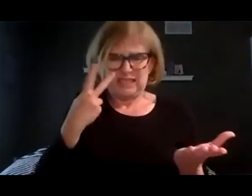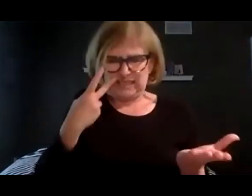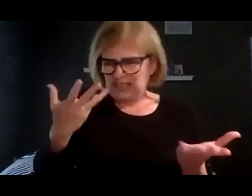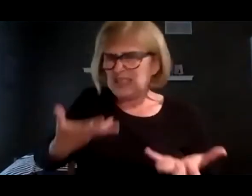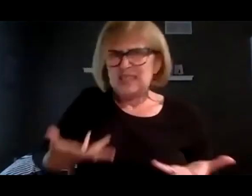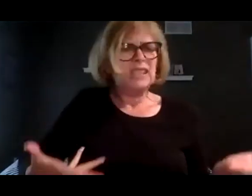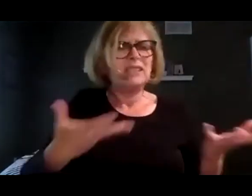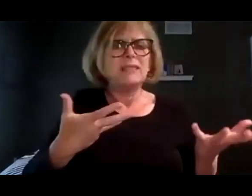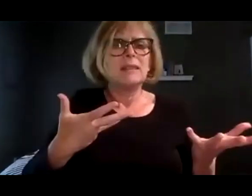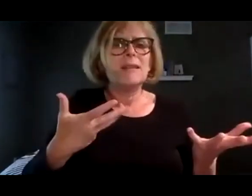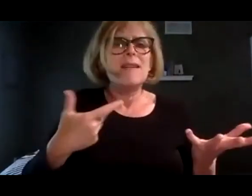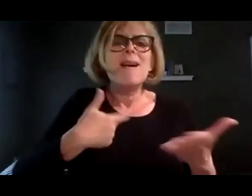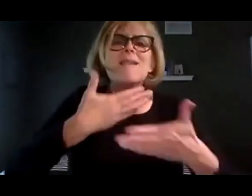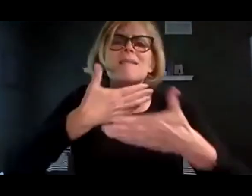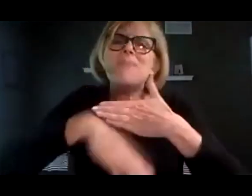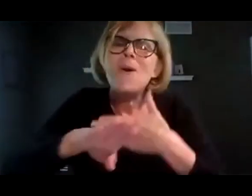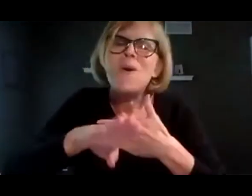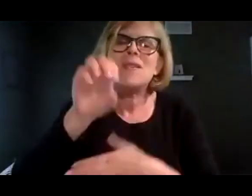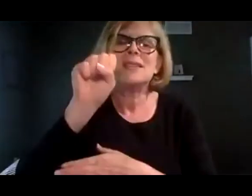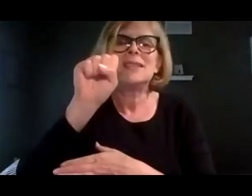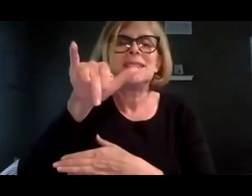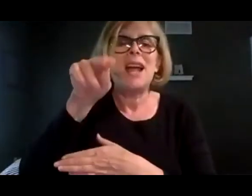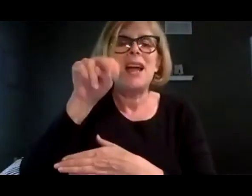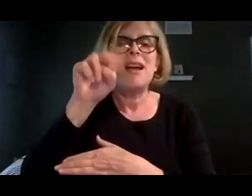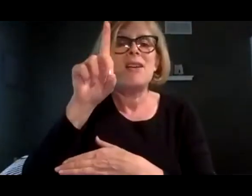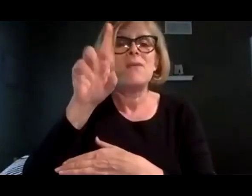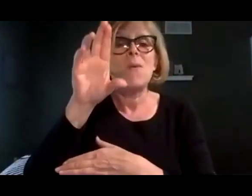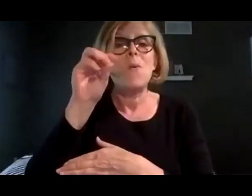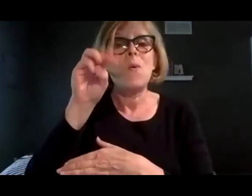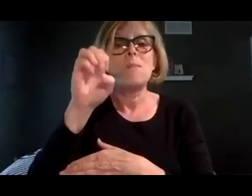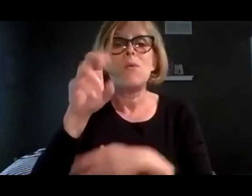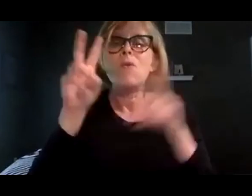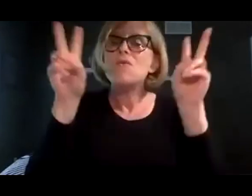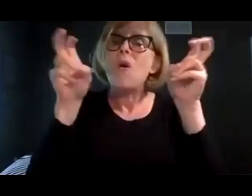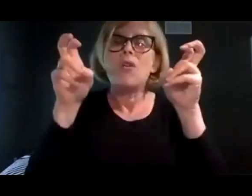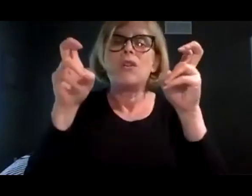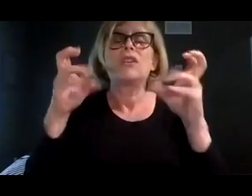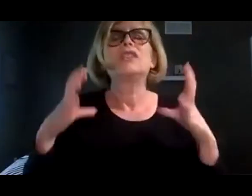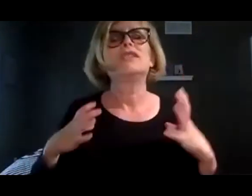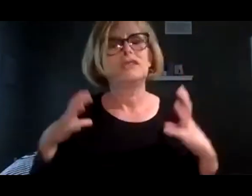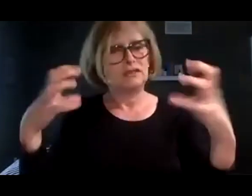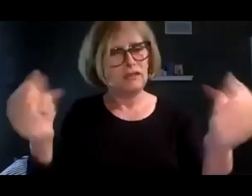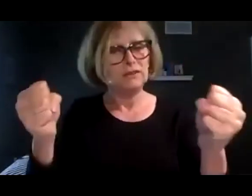Plus, I have a few extra things, do you see?